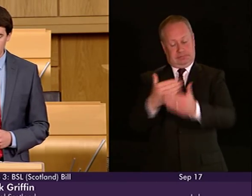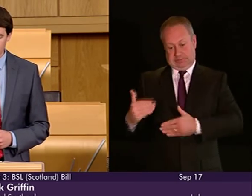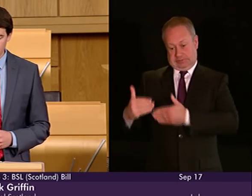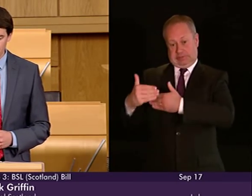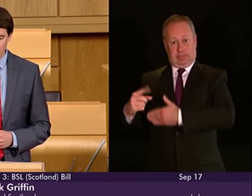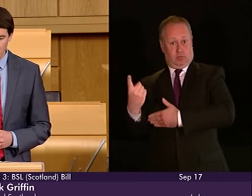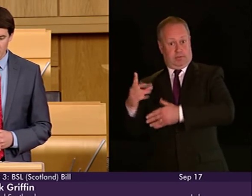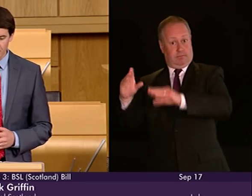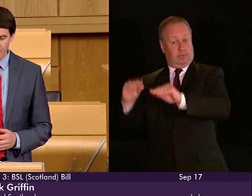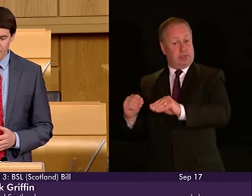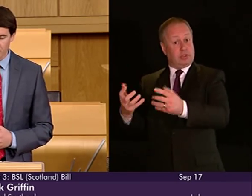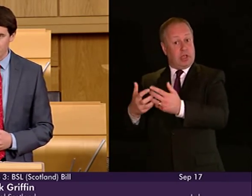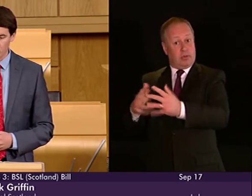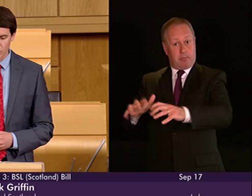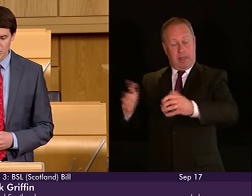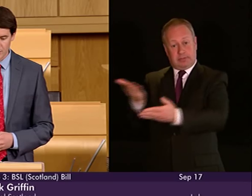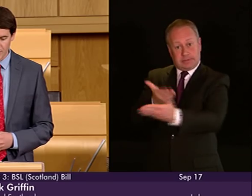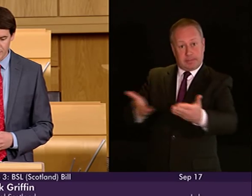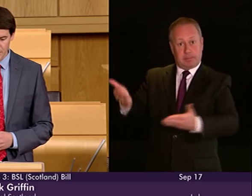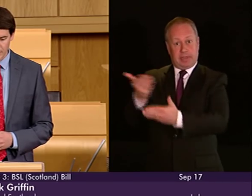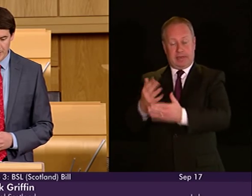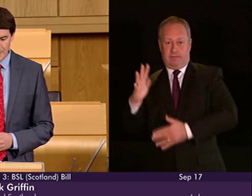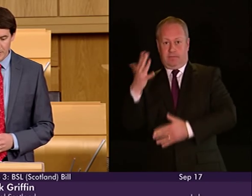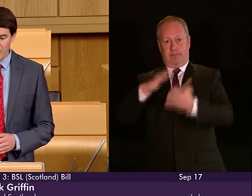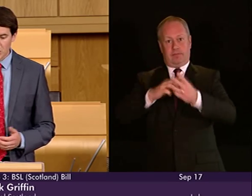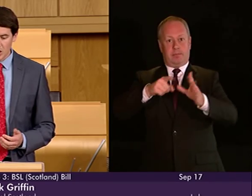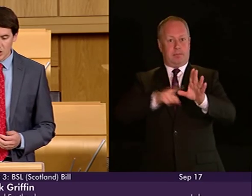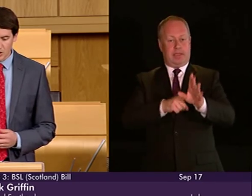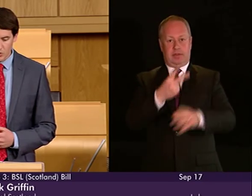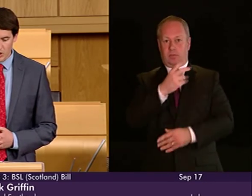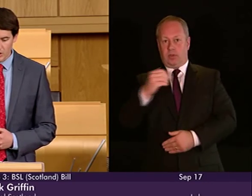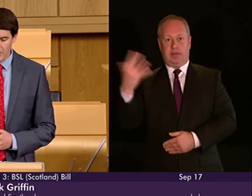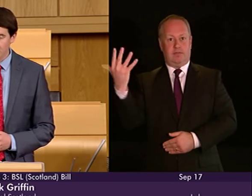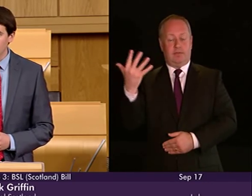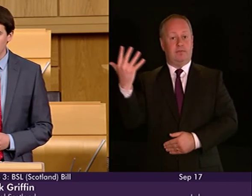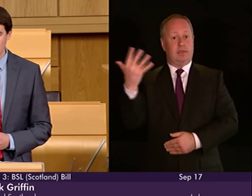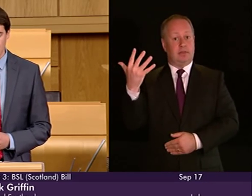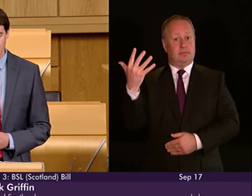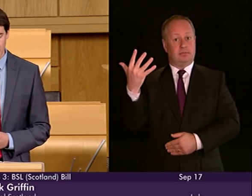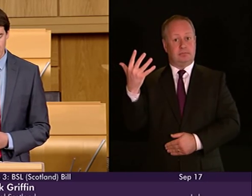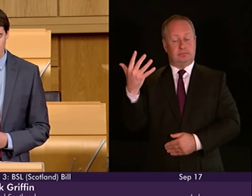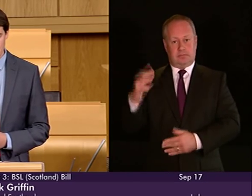a parliamentary debate on 5 May 2015. The Education and Culture Committee considered the bill